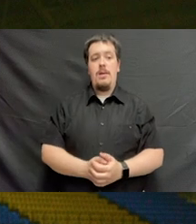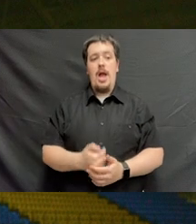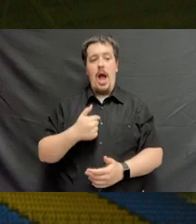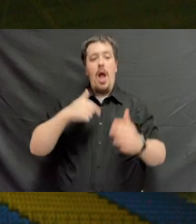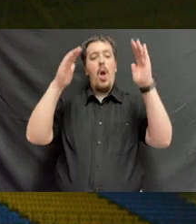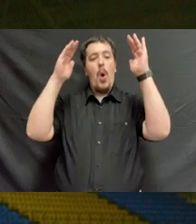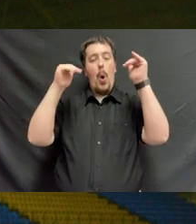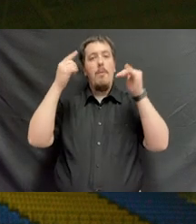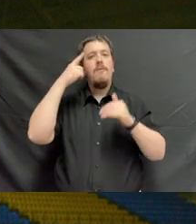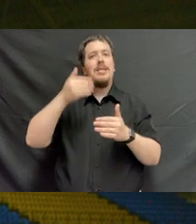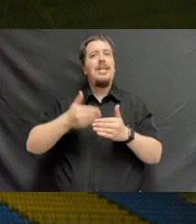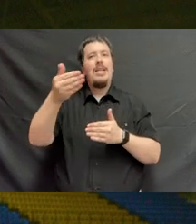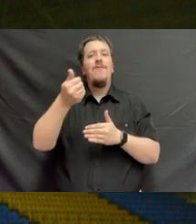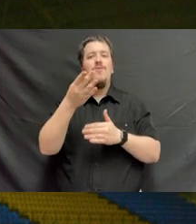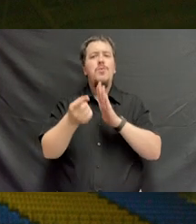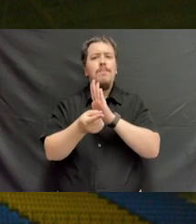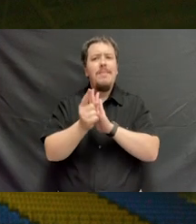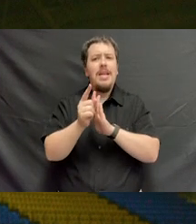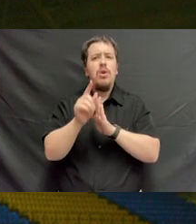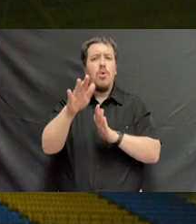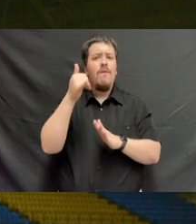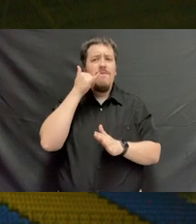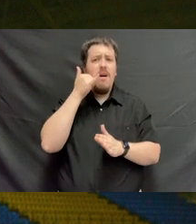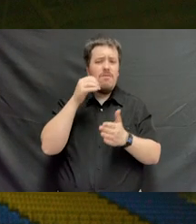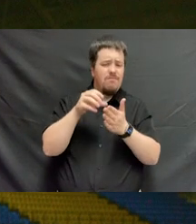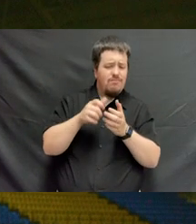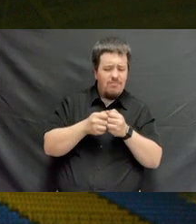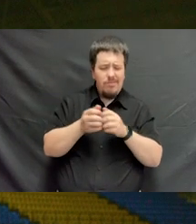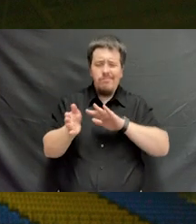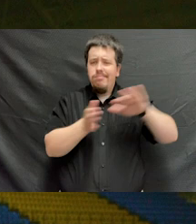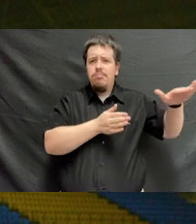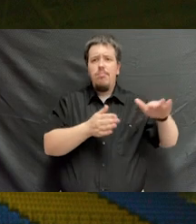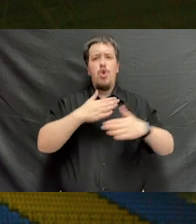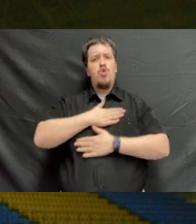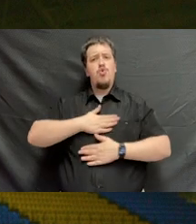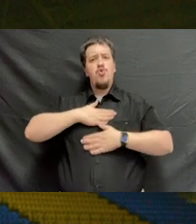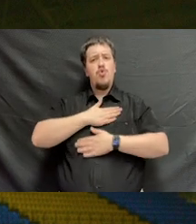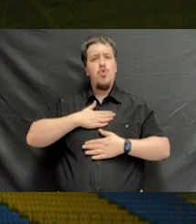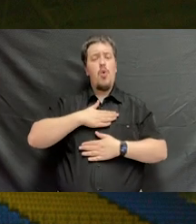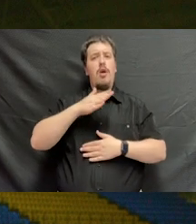I hope that at least for the next few moments you'll put away your phones and enjoy the joy of this moment.